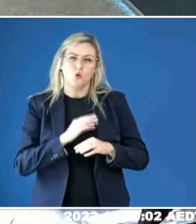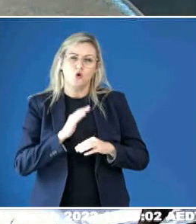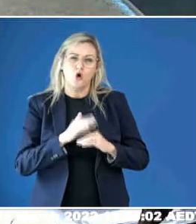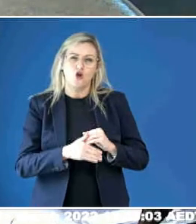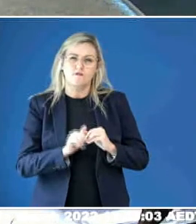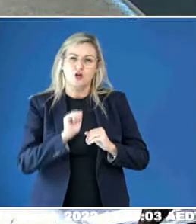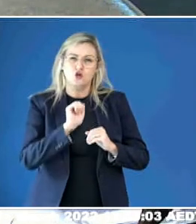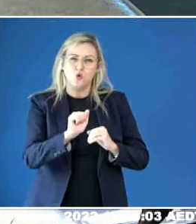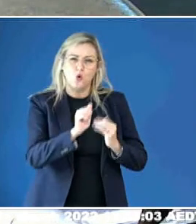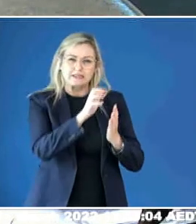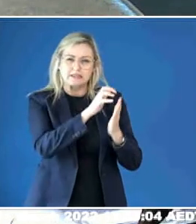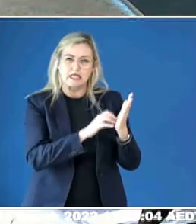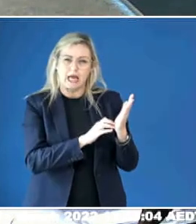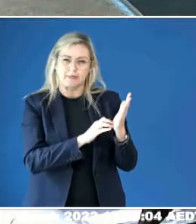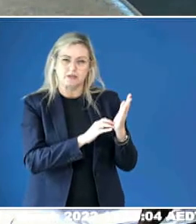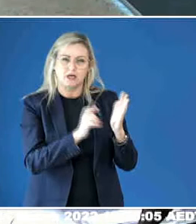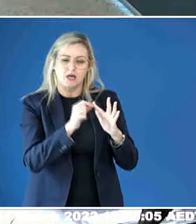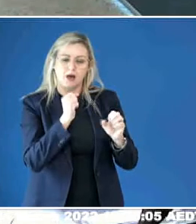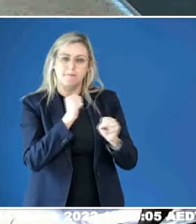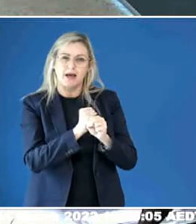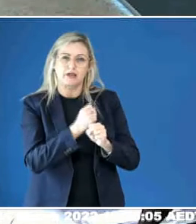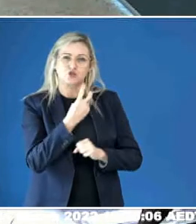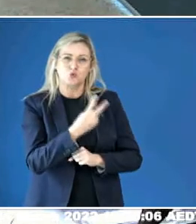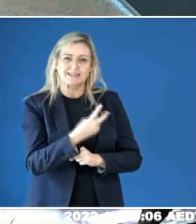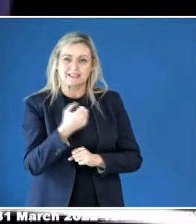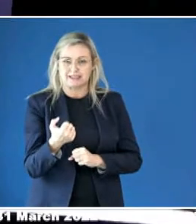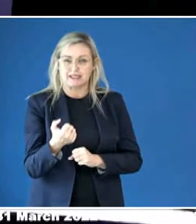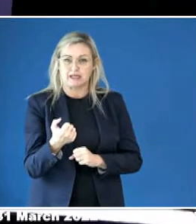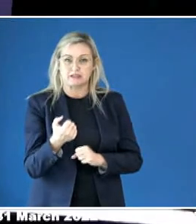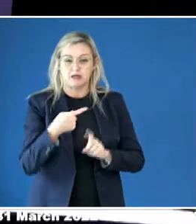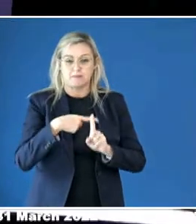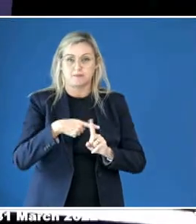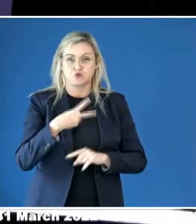provided in page 26 and 27 of your statement.